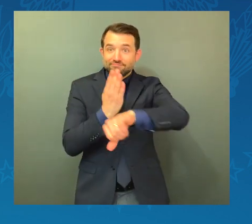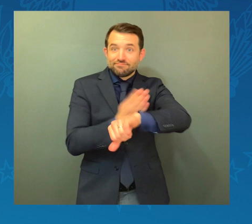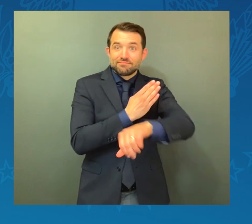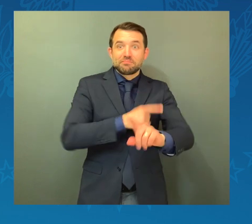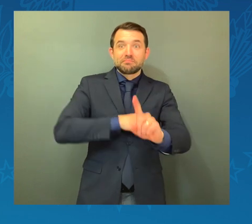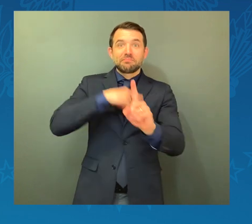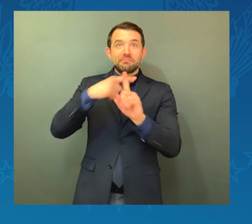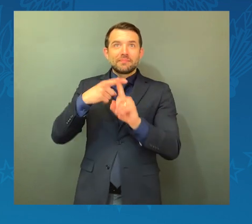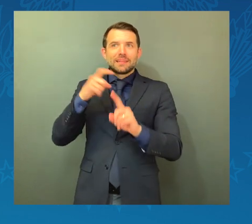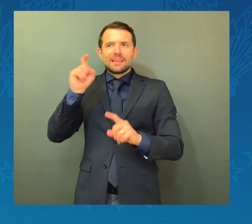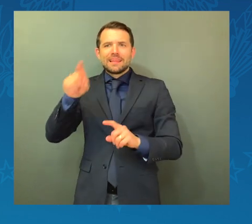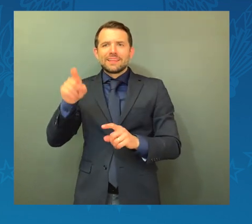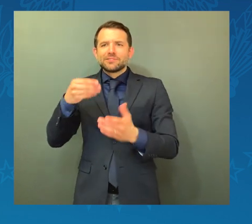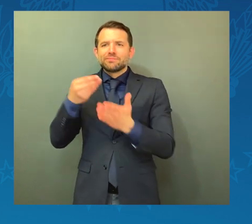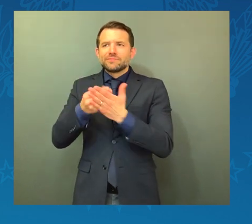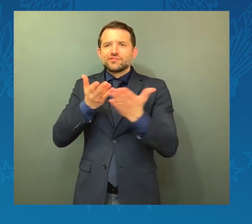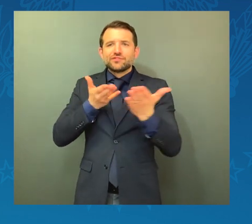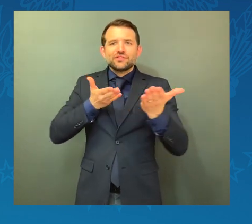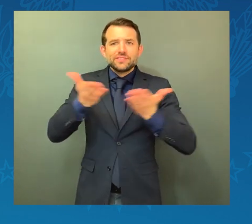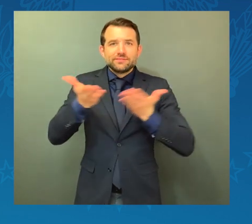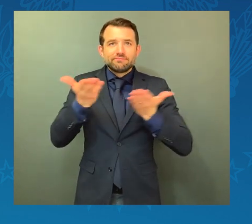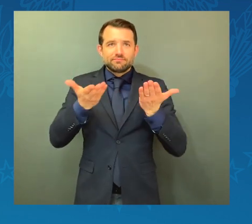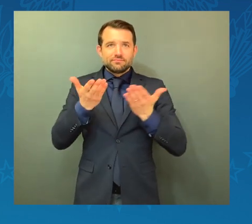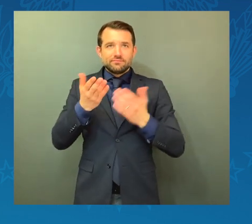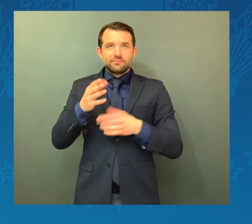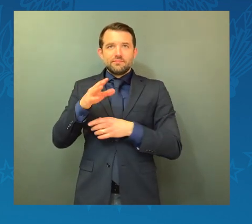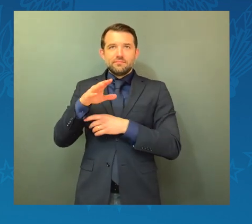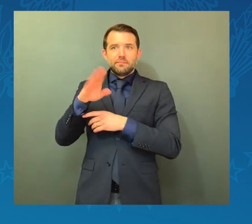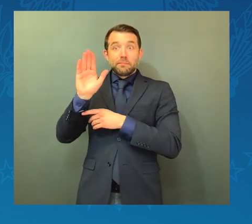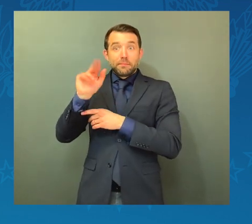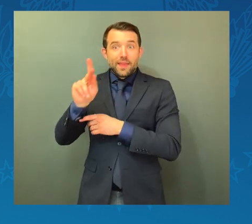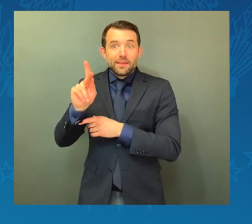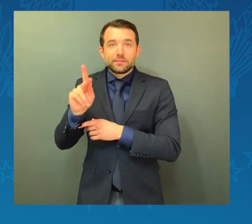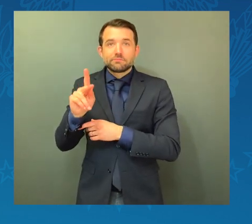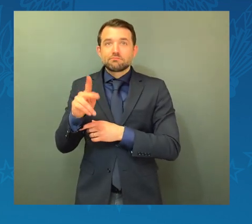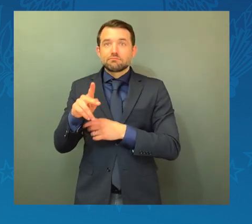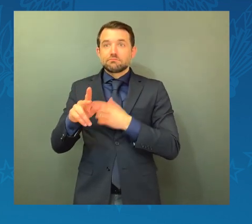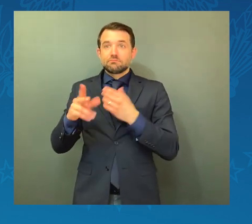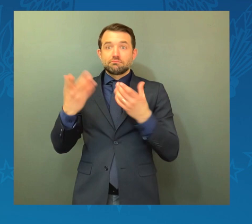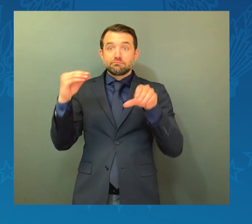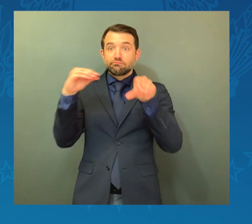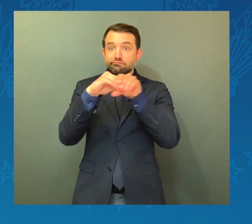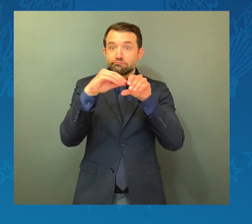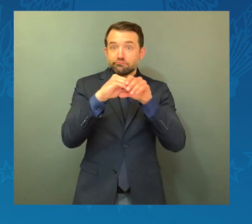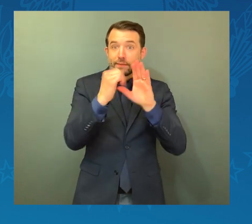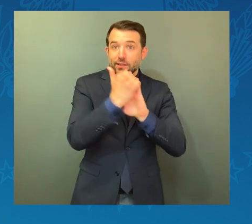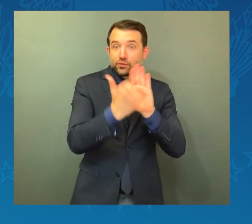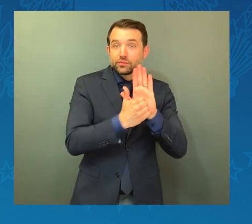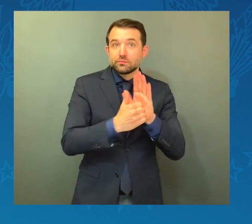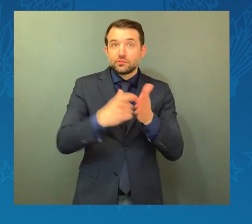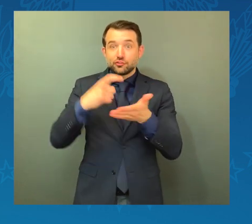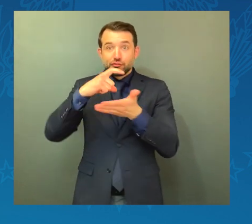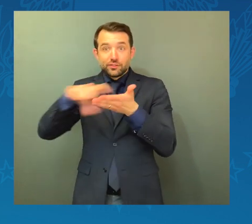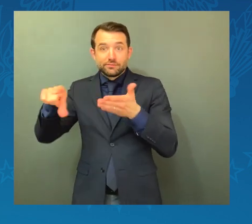services like checking and savings accounts, credit cards and lines of credit,